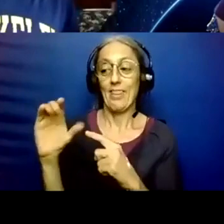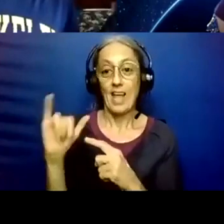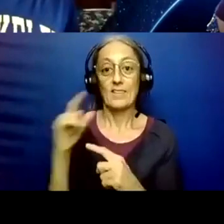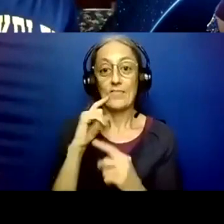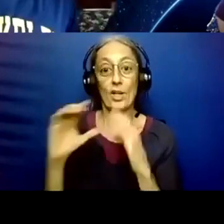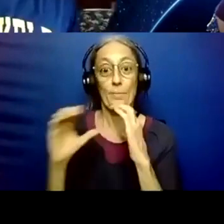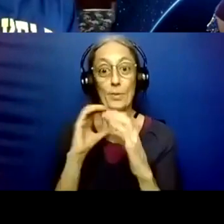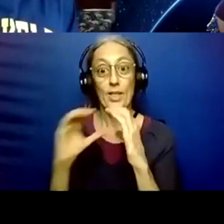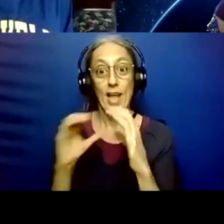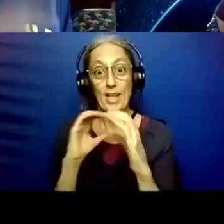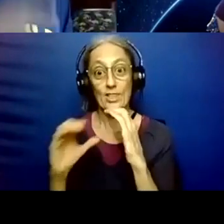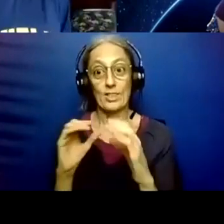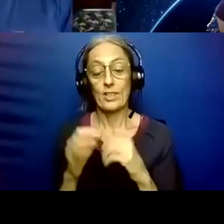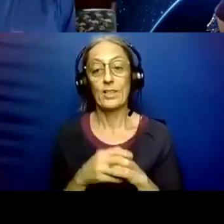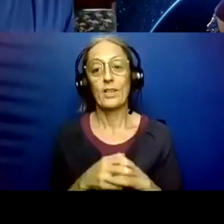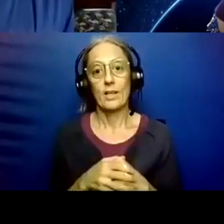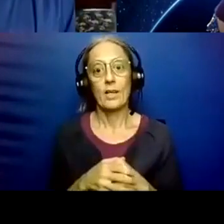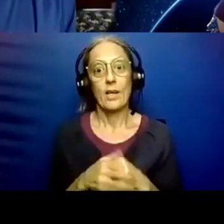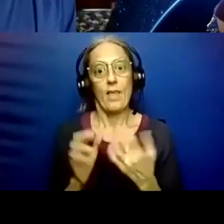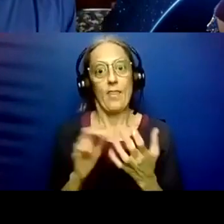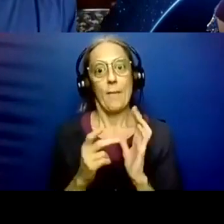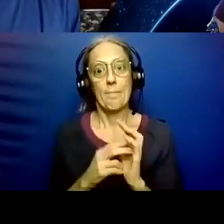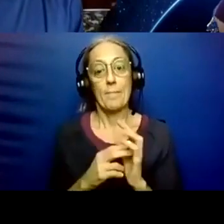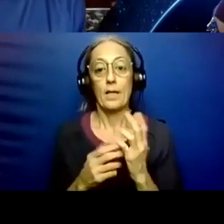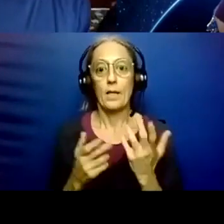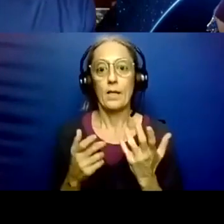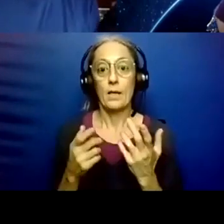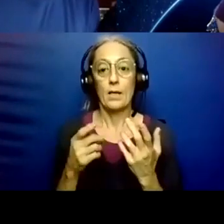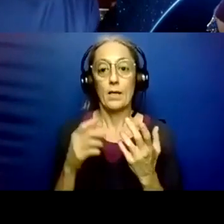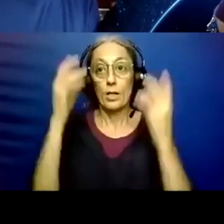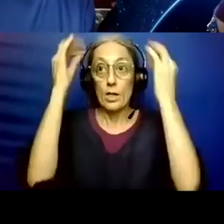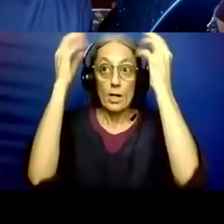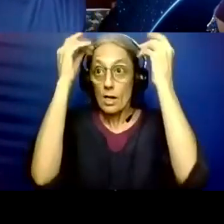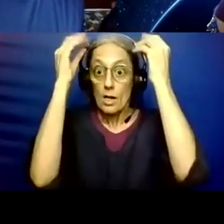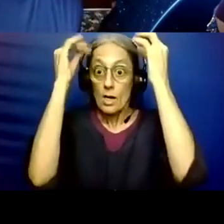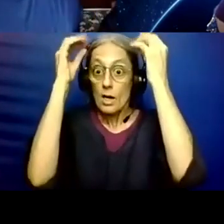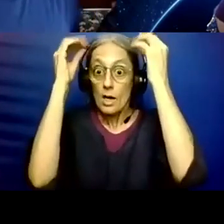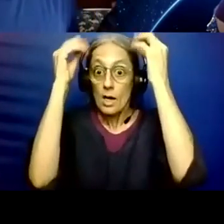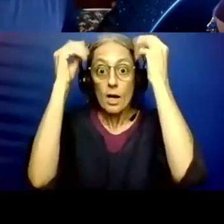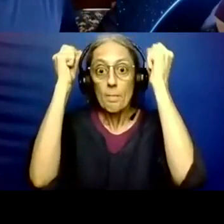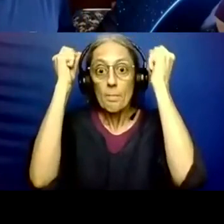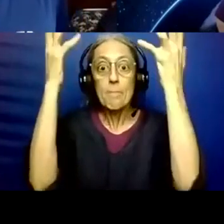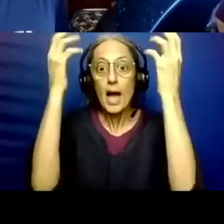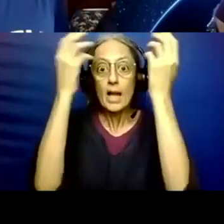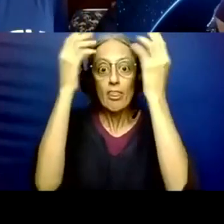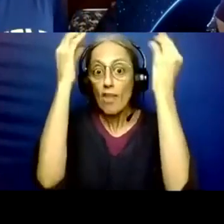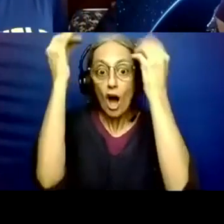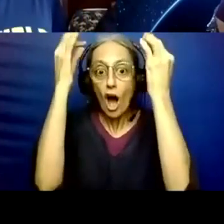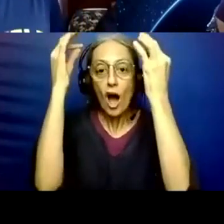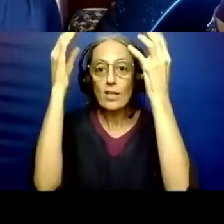you have a lot of thoughts in your mind and getting the-- can be very frustrating.